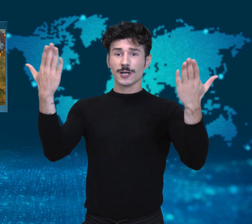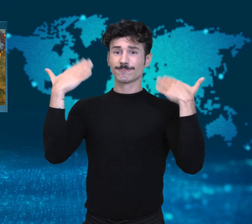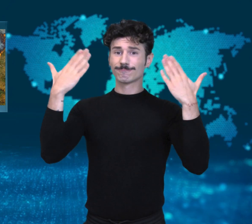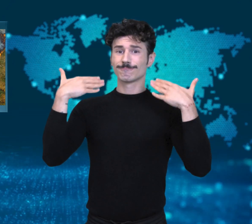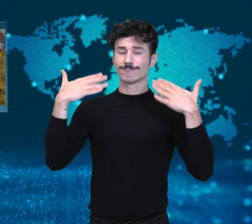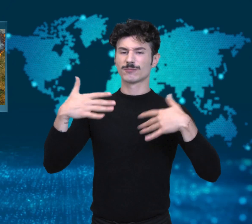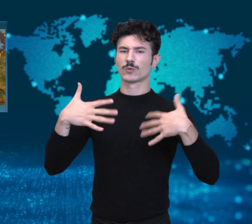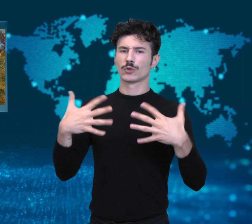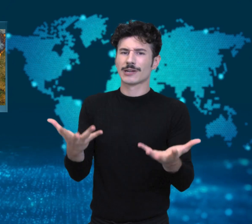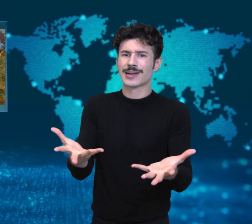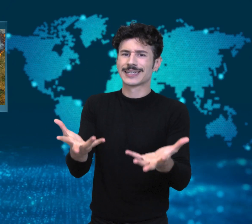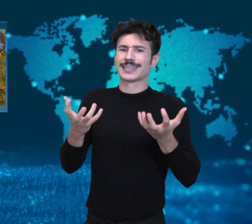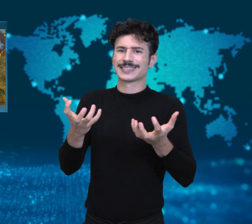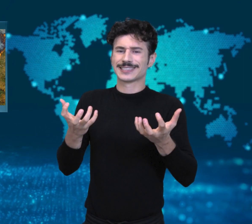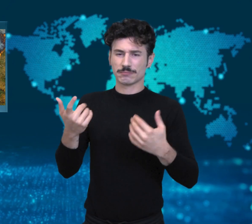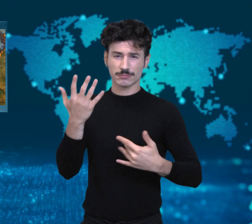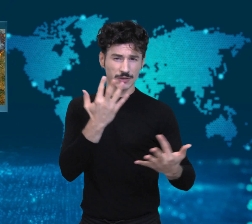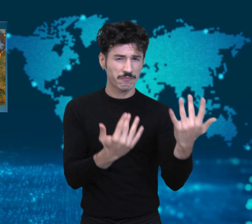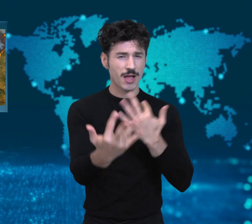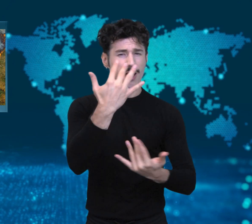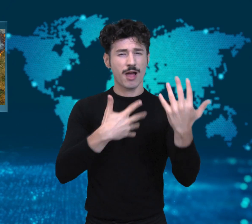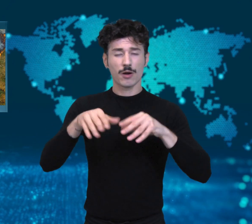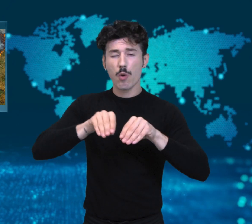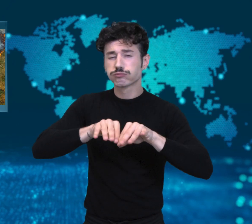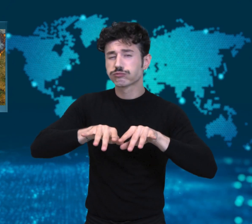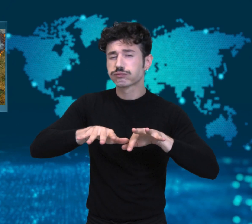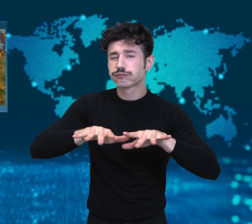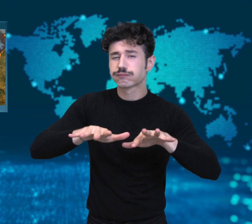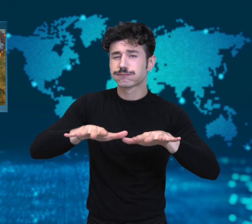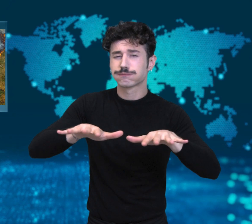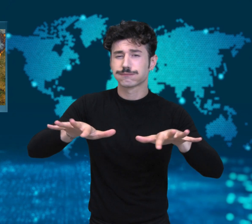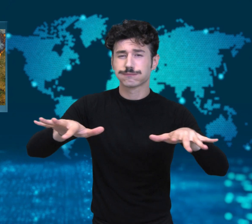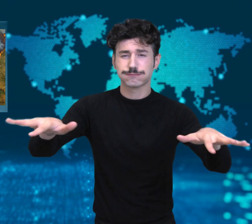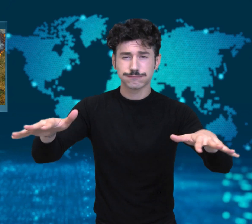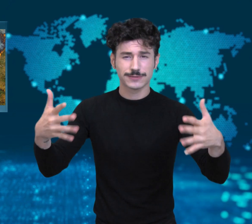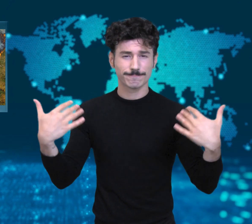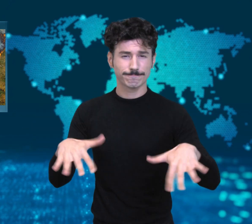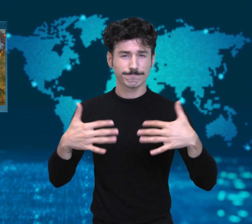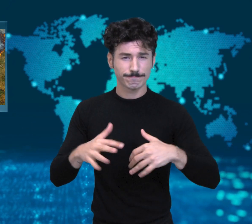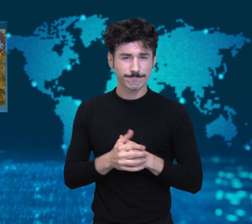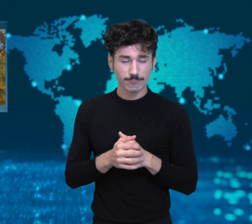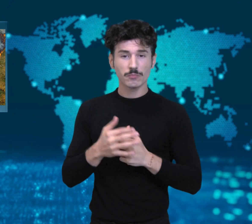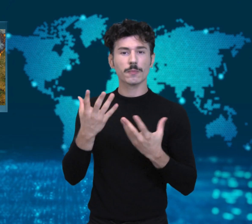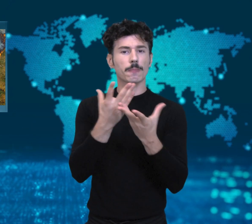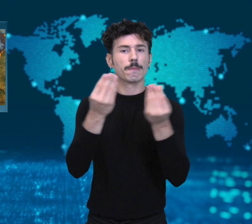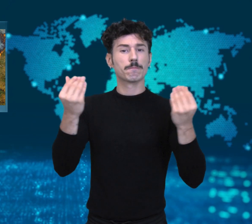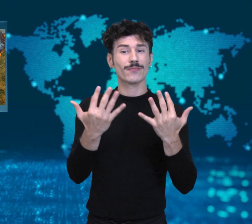As a severe drought continues, fires have continued to spread.